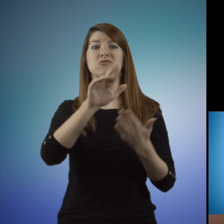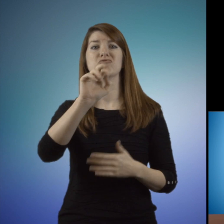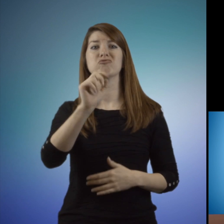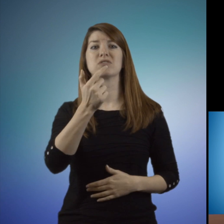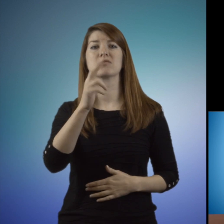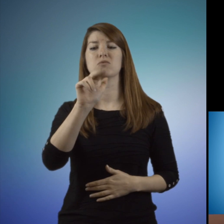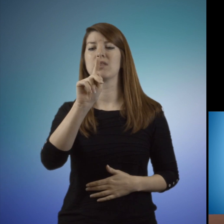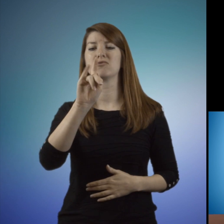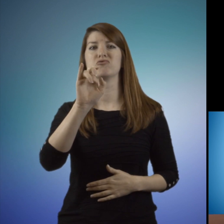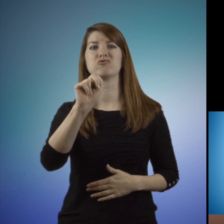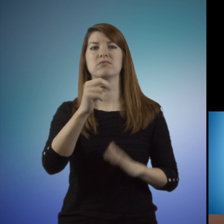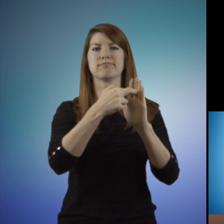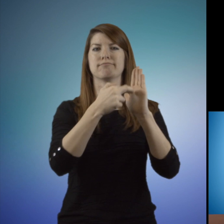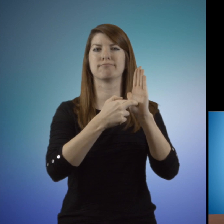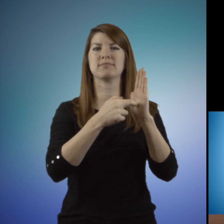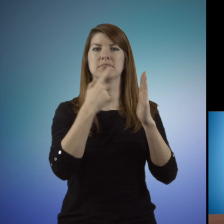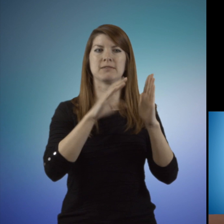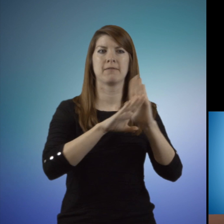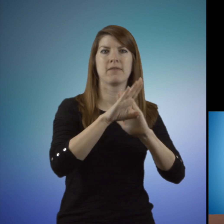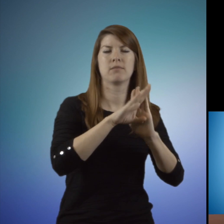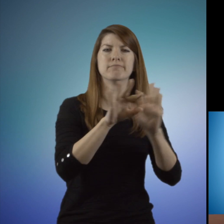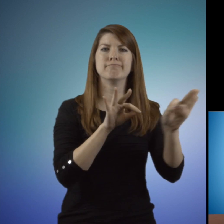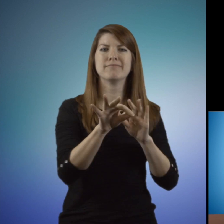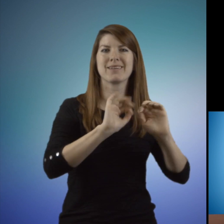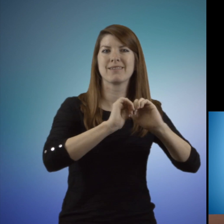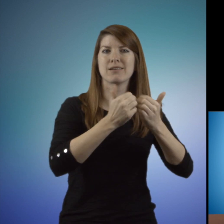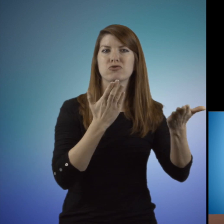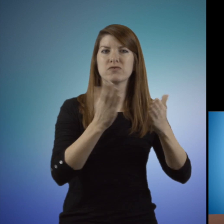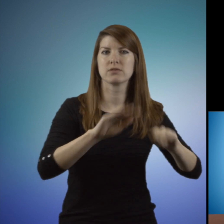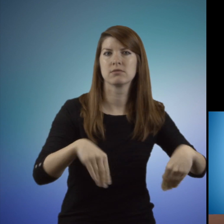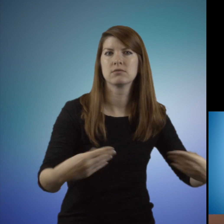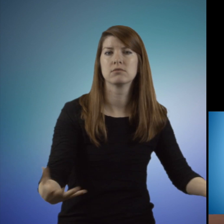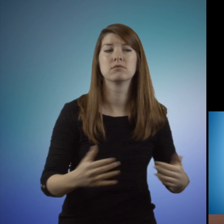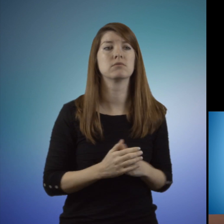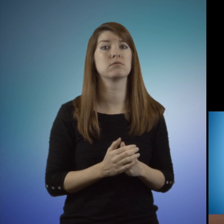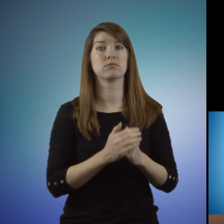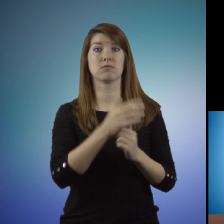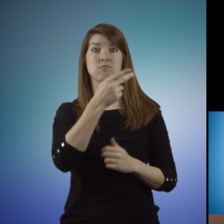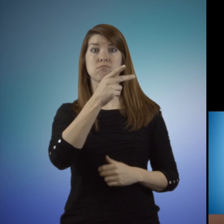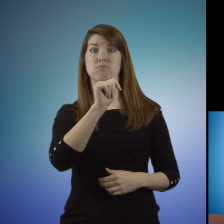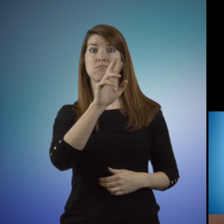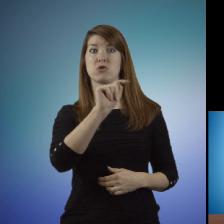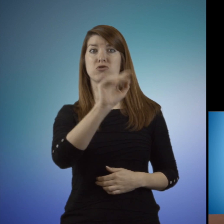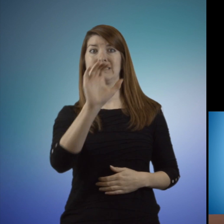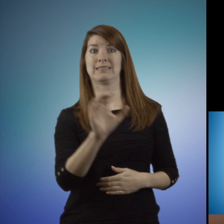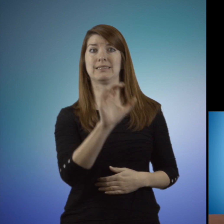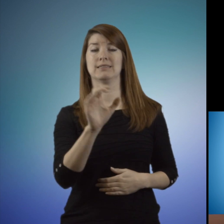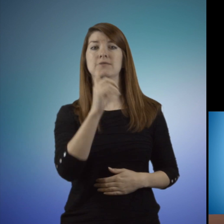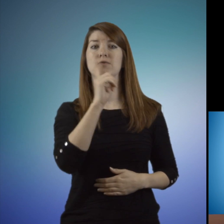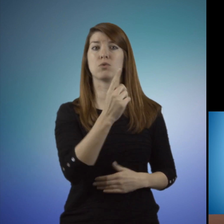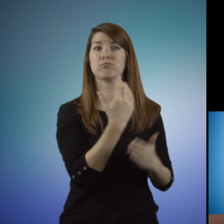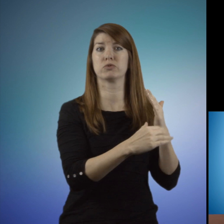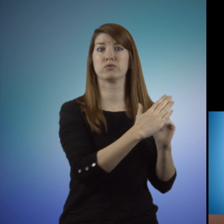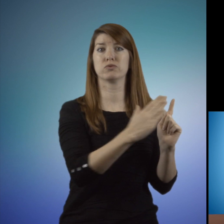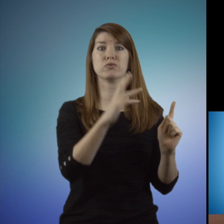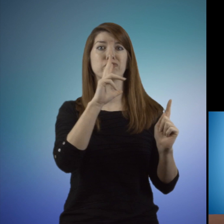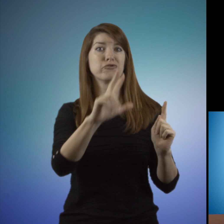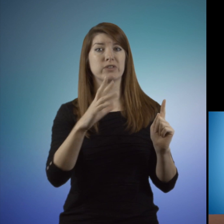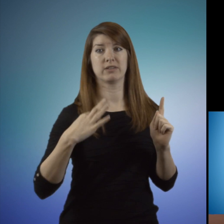that define how services are delivered. Part C of birth to 3 eligibility begins with the evaluation of the child.